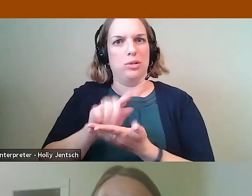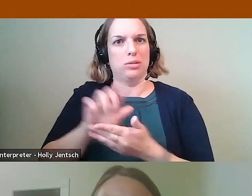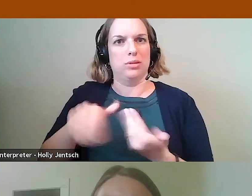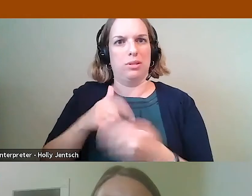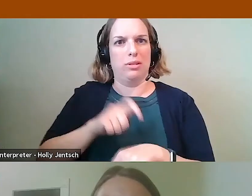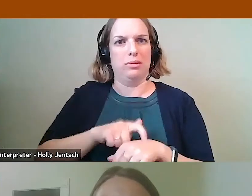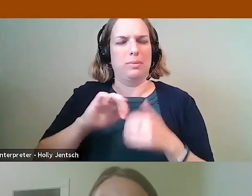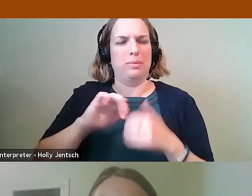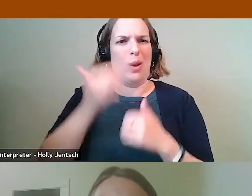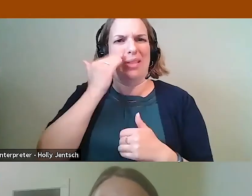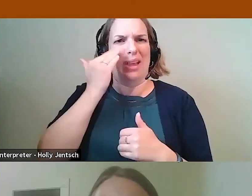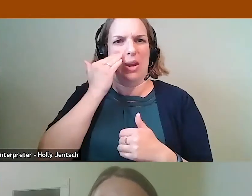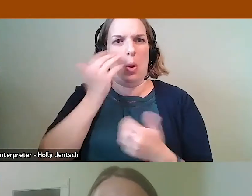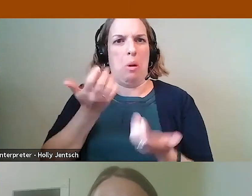Becca, do you want to start with that?